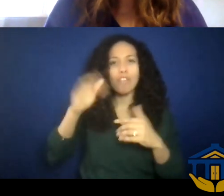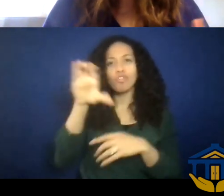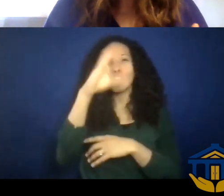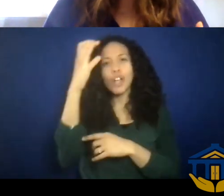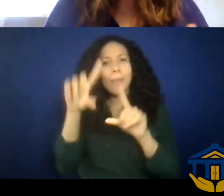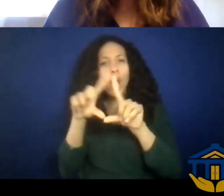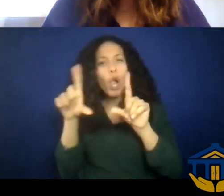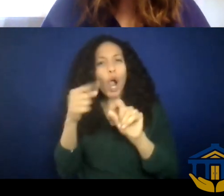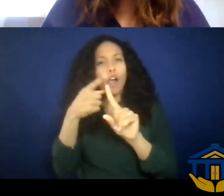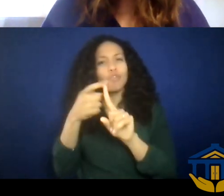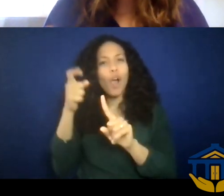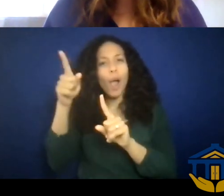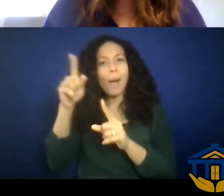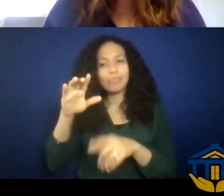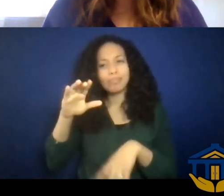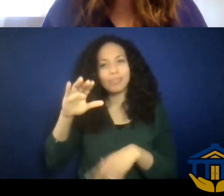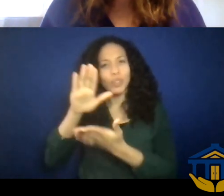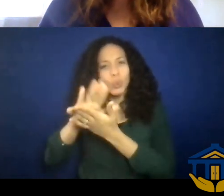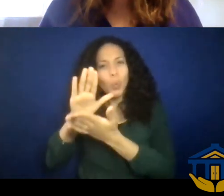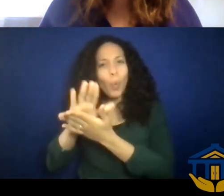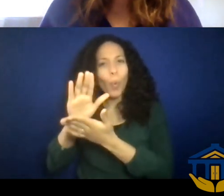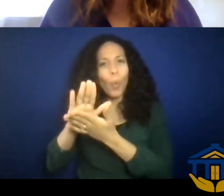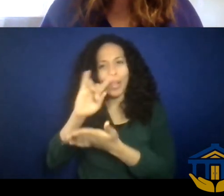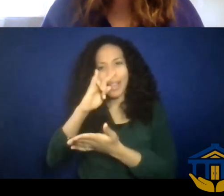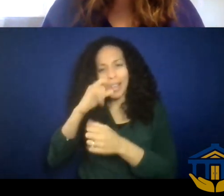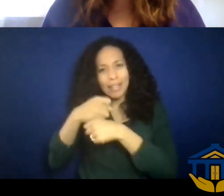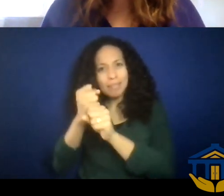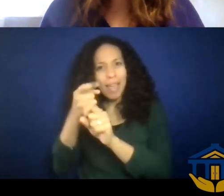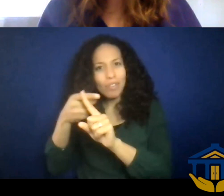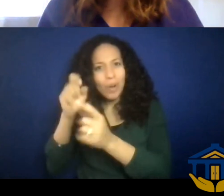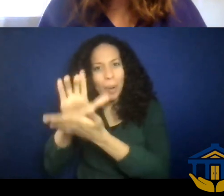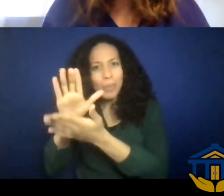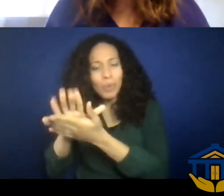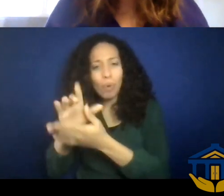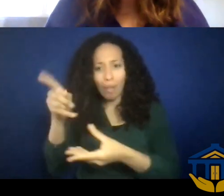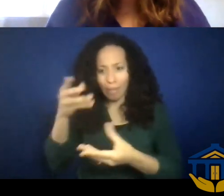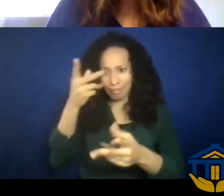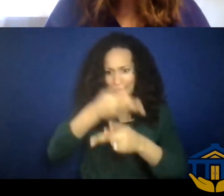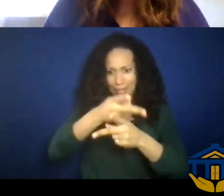I love to see, but definitely not something that needed to be maintained in your child's file,